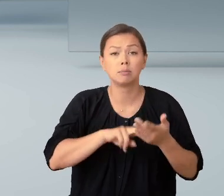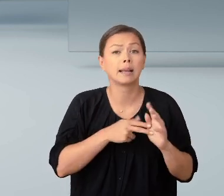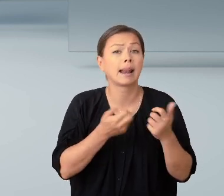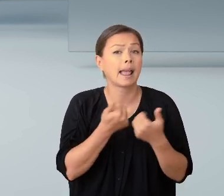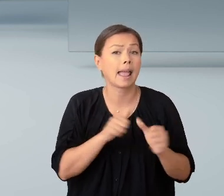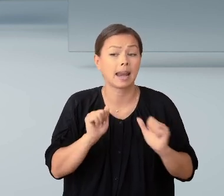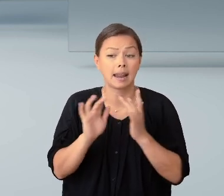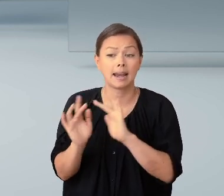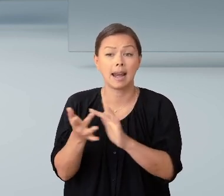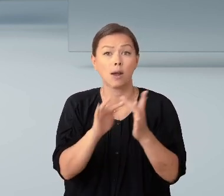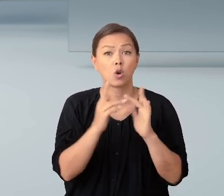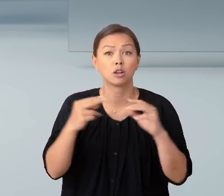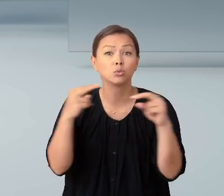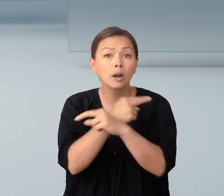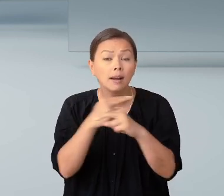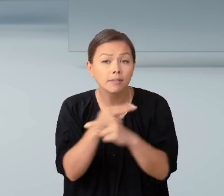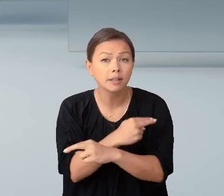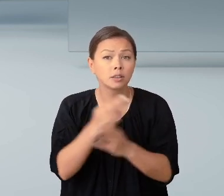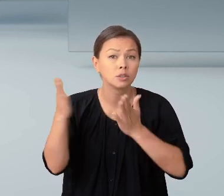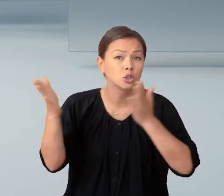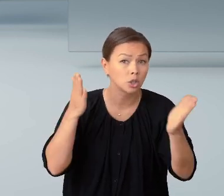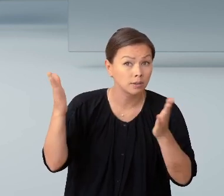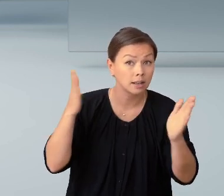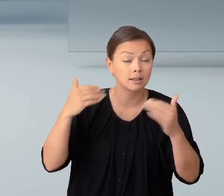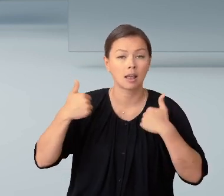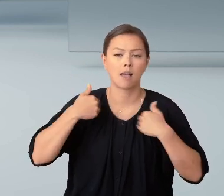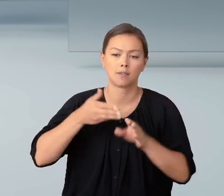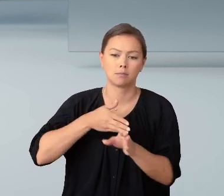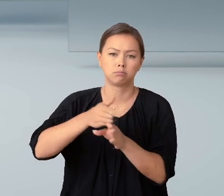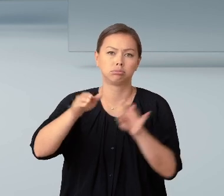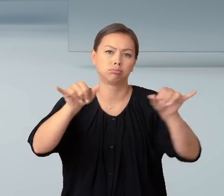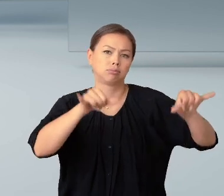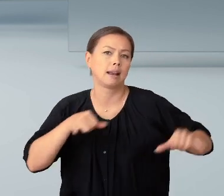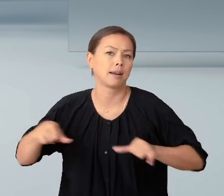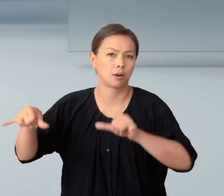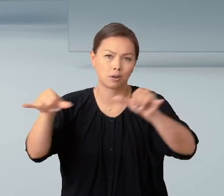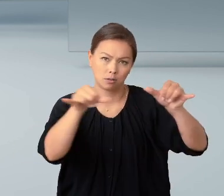the service is encrypted by using industry-standard encryption protocols.